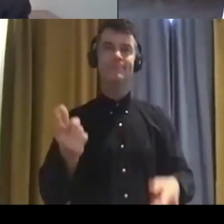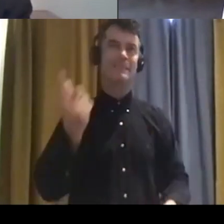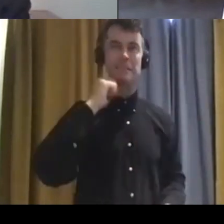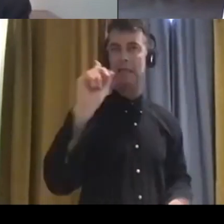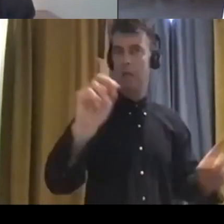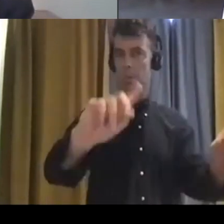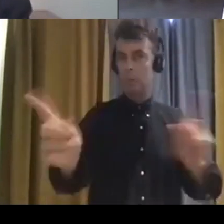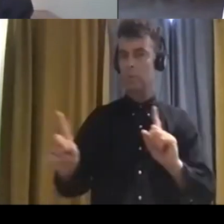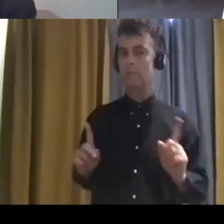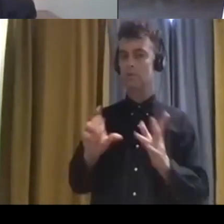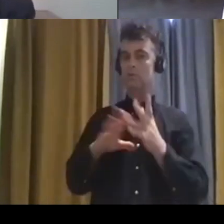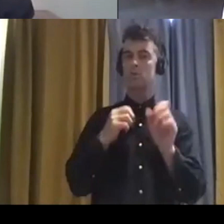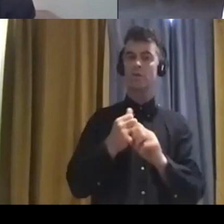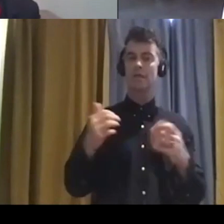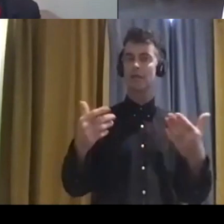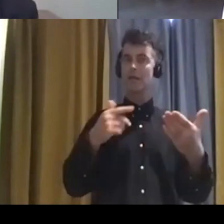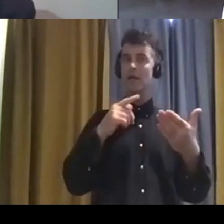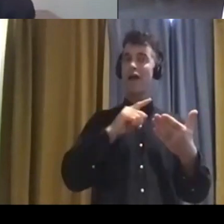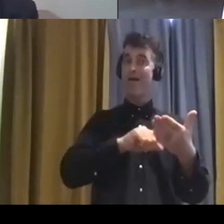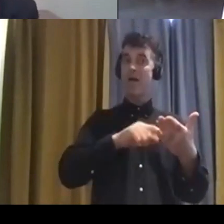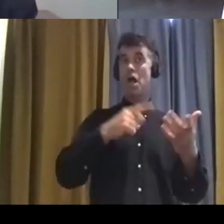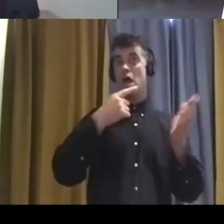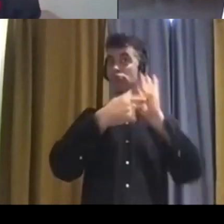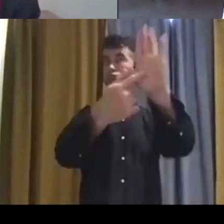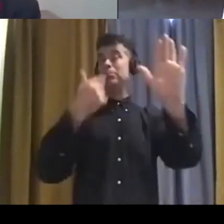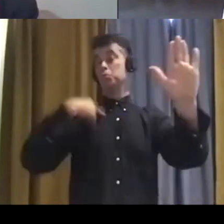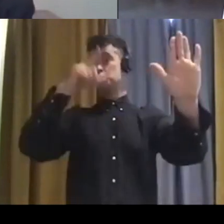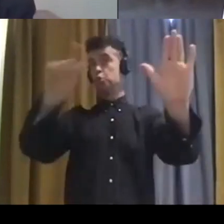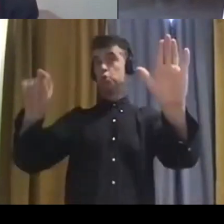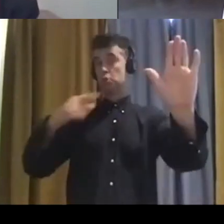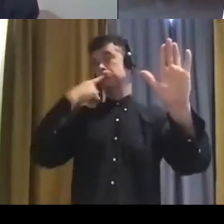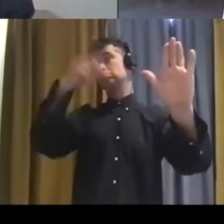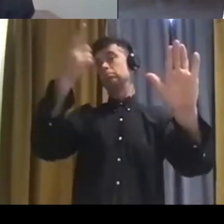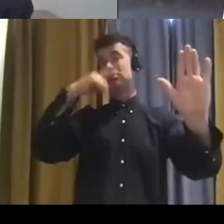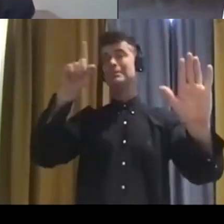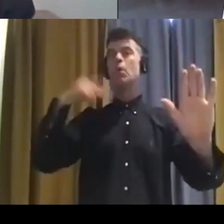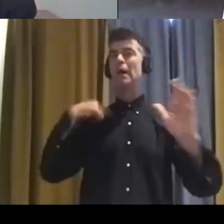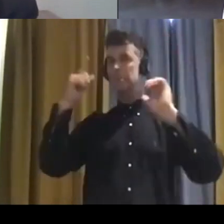doing versus what they're saying they're doing and if there's a disconnect between the two